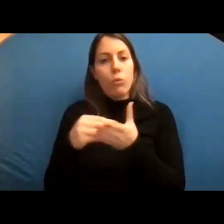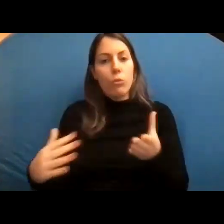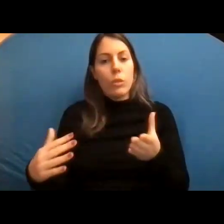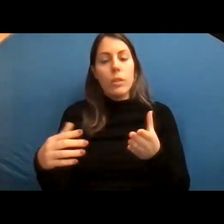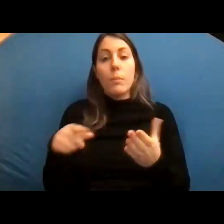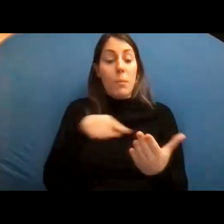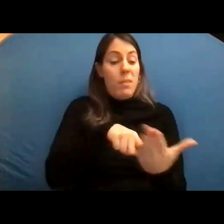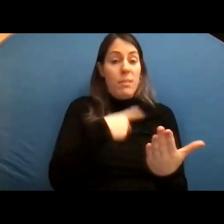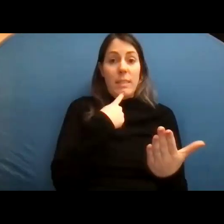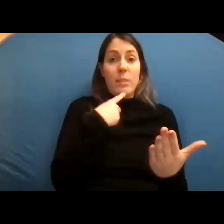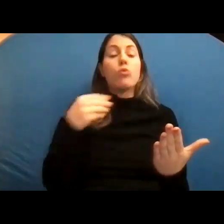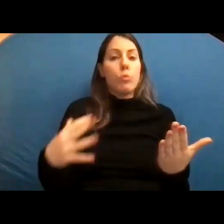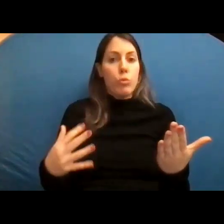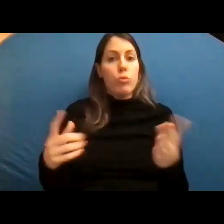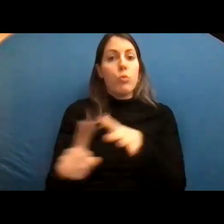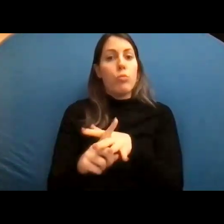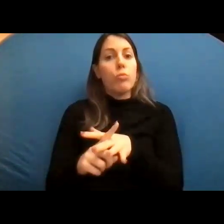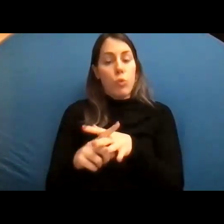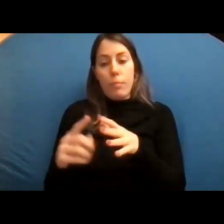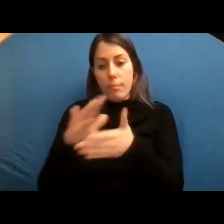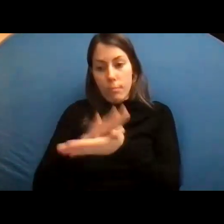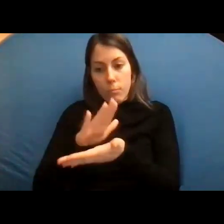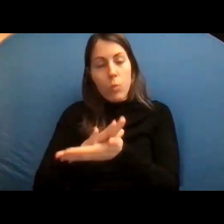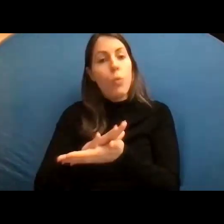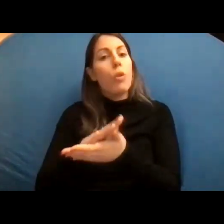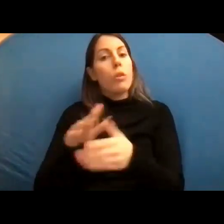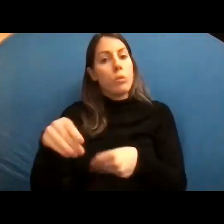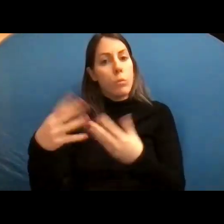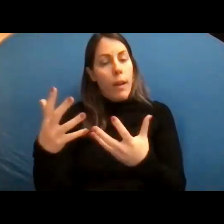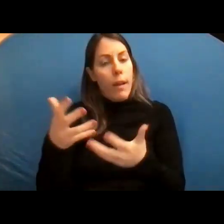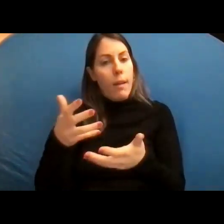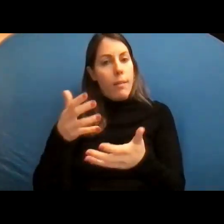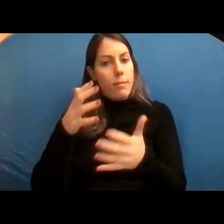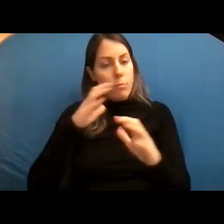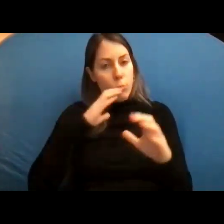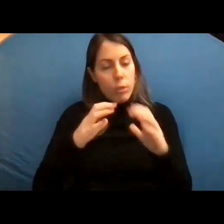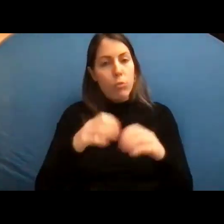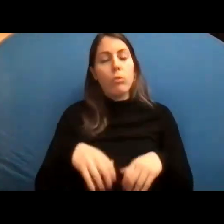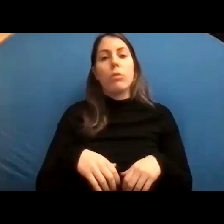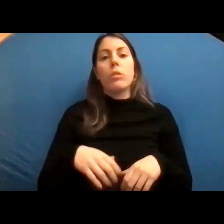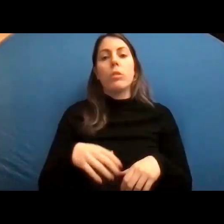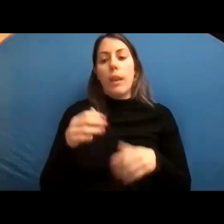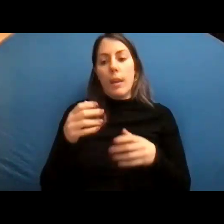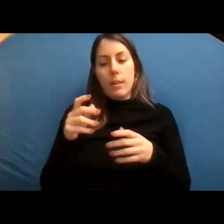IEP. All right? So that interpreting might be provided in the classroom, and it might